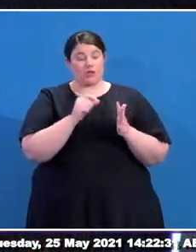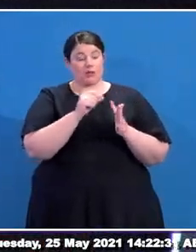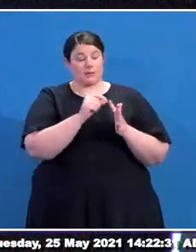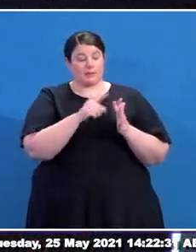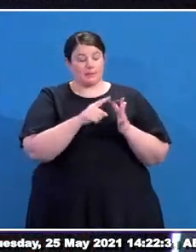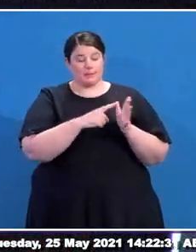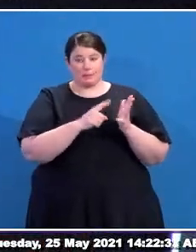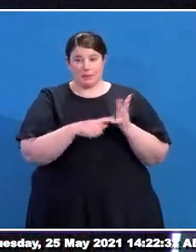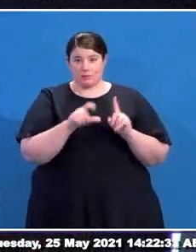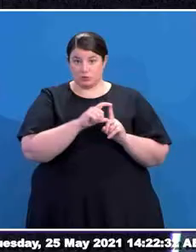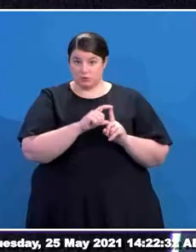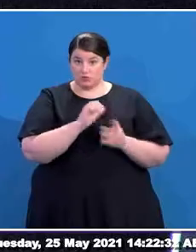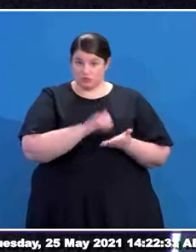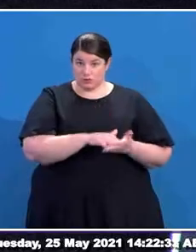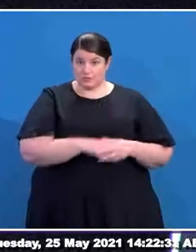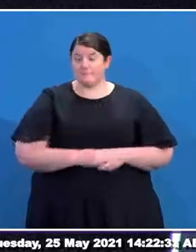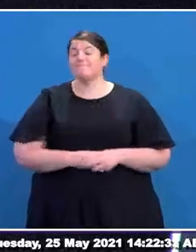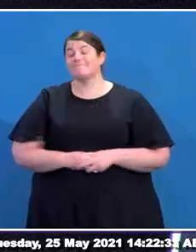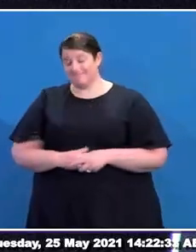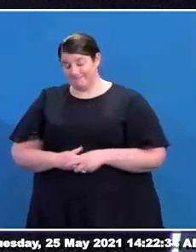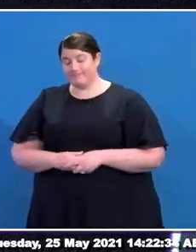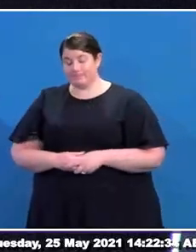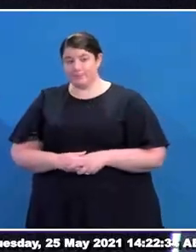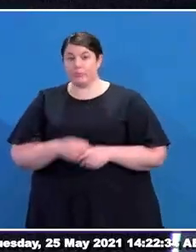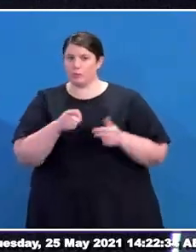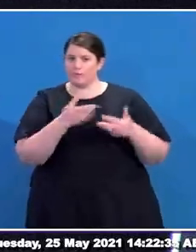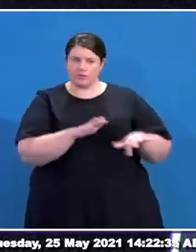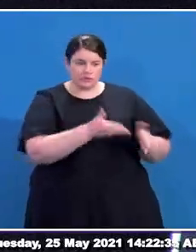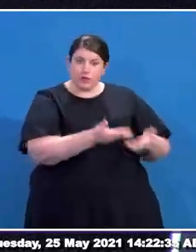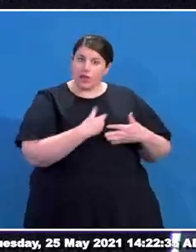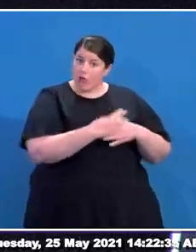You have provided your address to the Royal Commission? Yes.